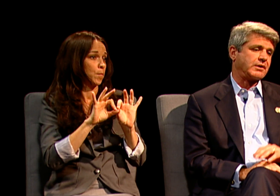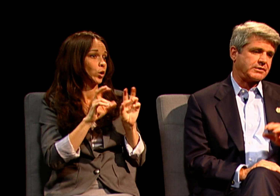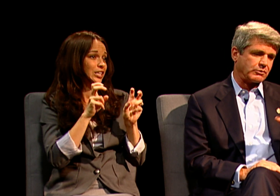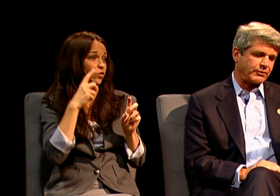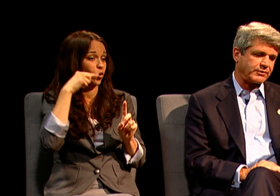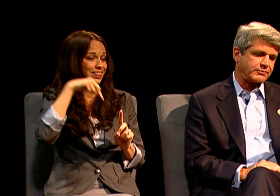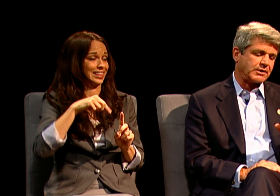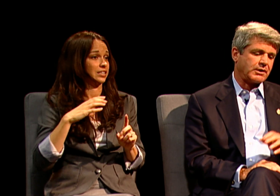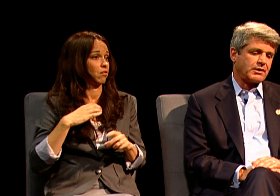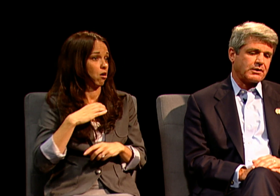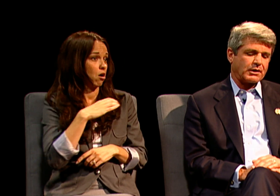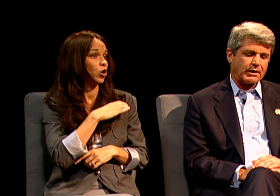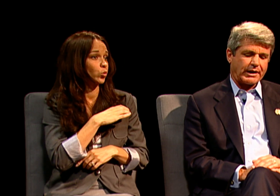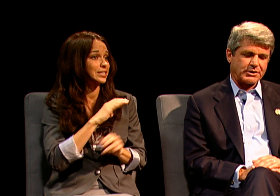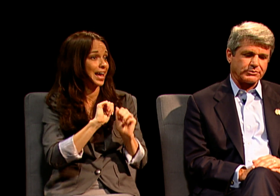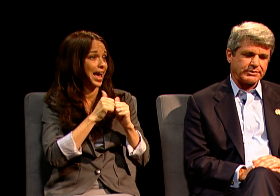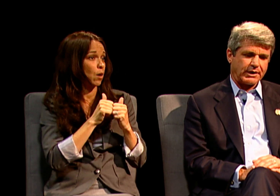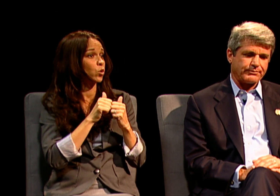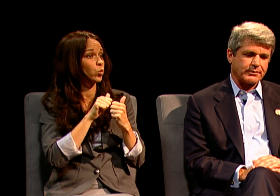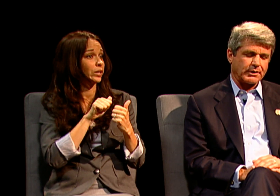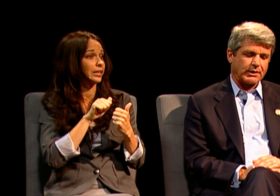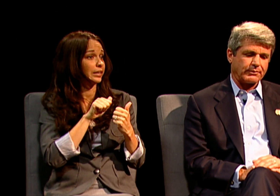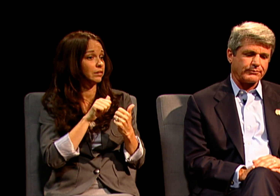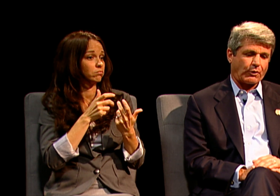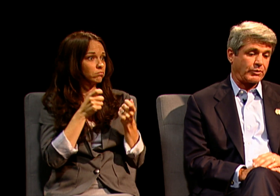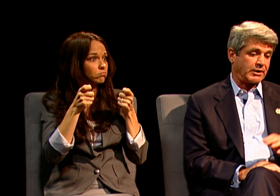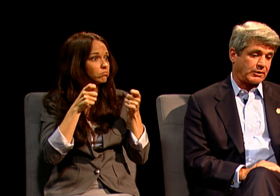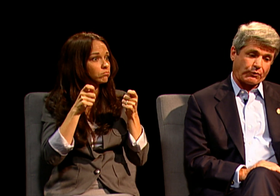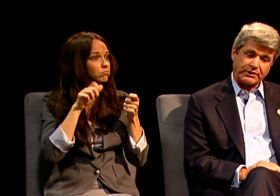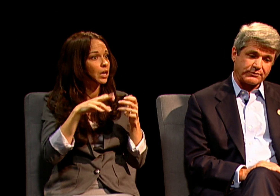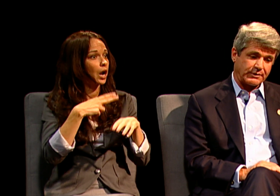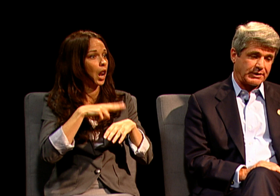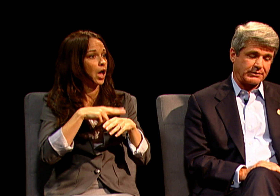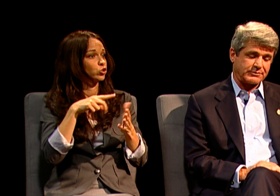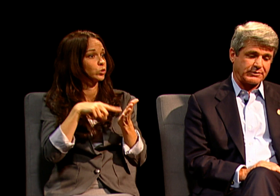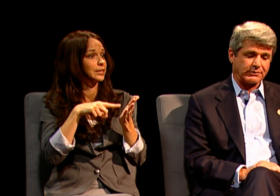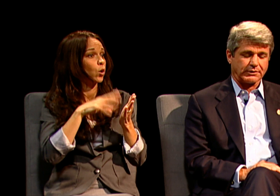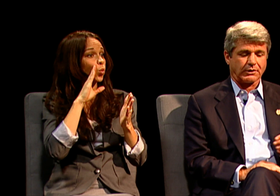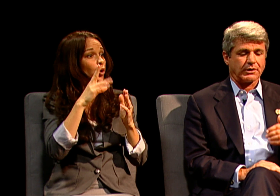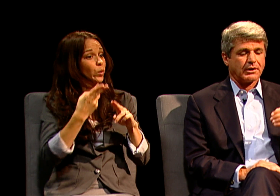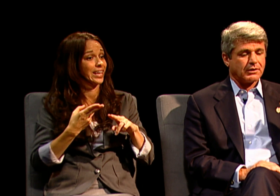IS HOW ARE WE GONNA DEAL WITH THIS NATIONAL DEBT? ARE WE GONNA INCREASE THE DEBT CEILING?